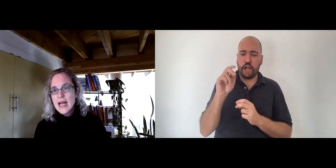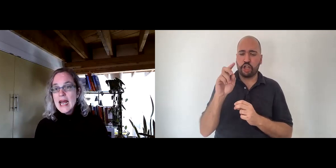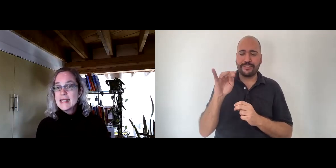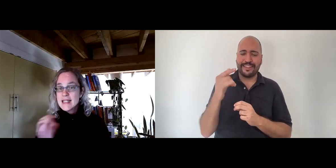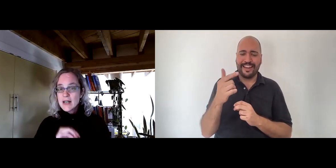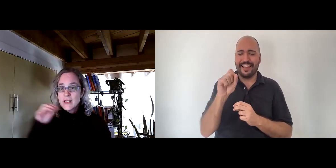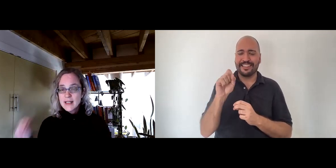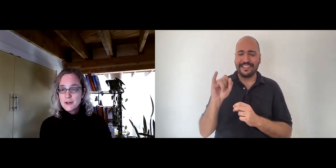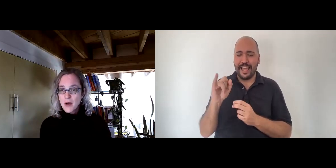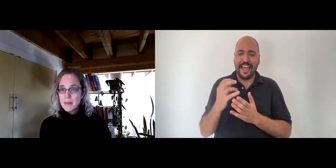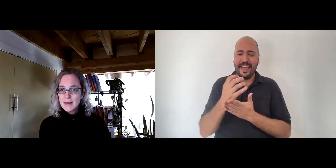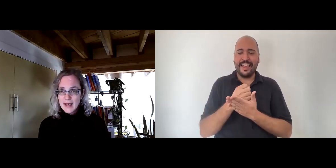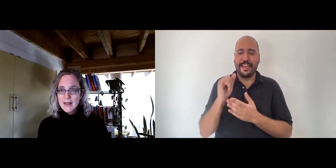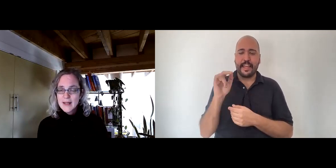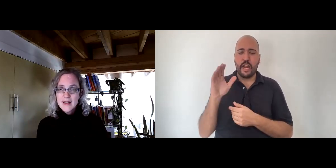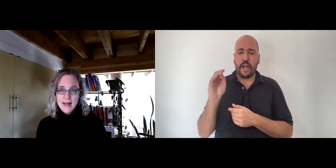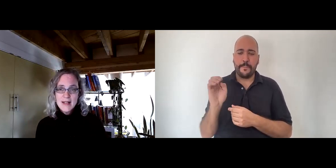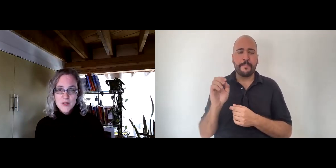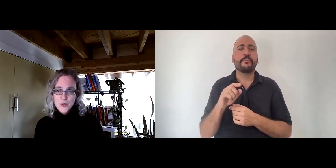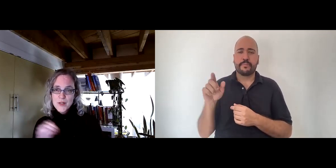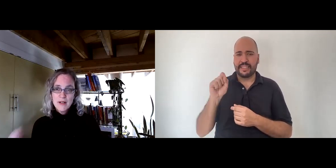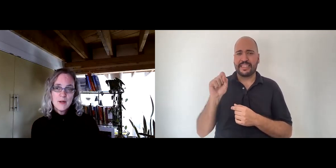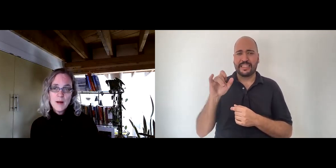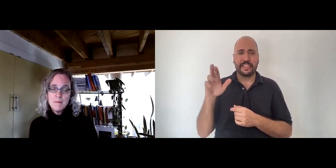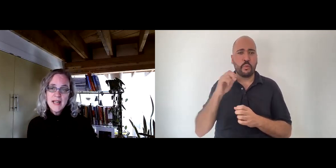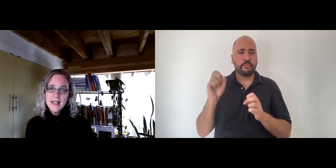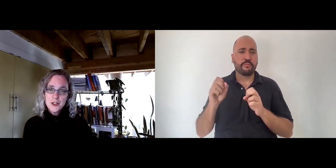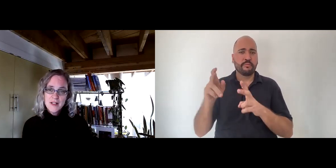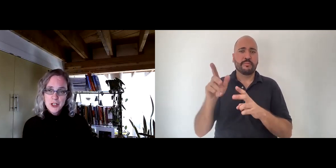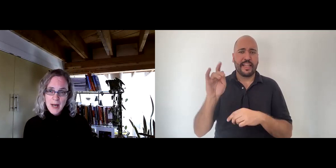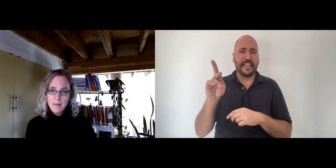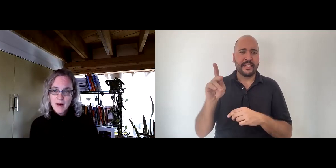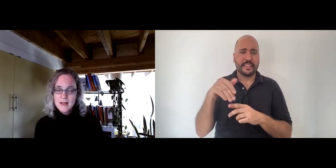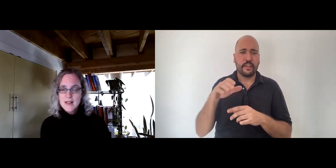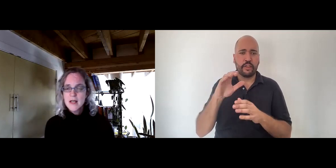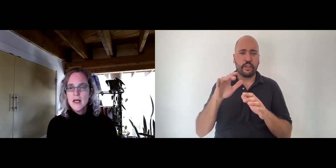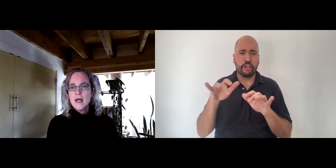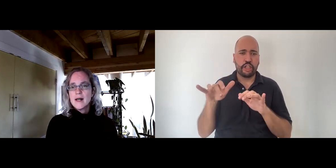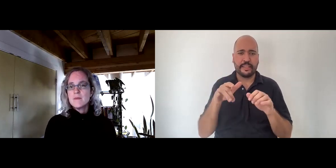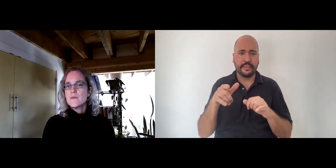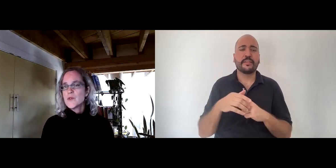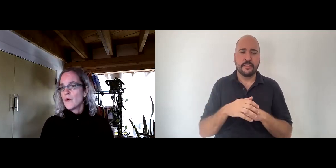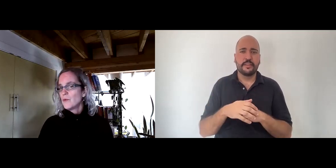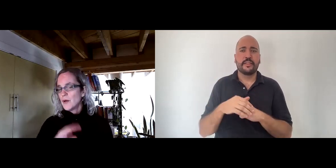Ciara is gonna drop a link to that social security web page in the chat box. So I encourage you,